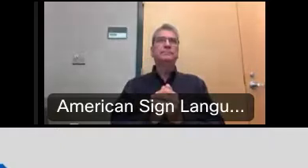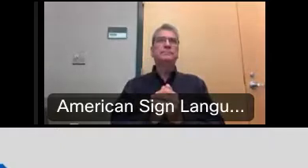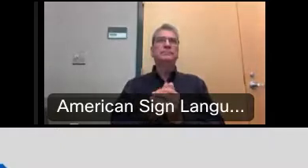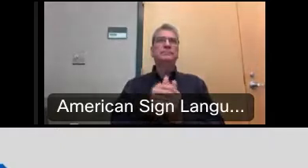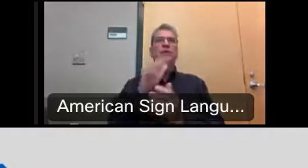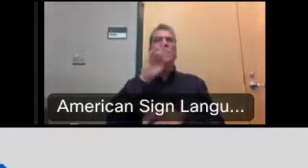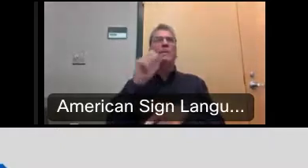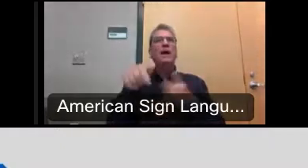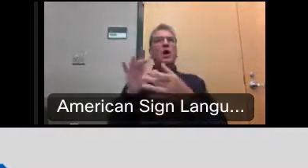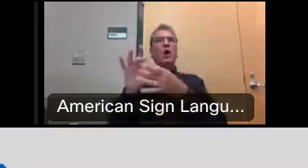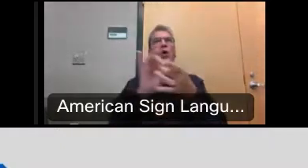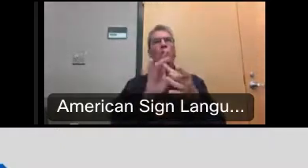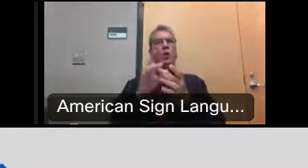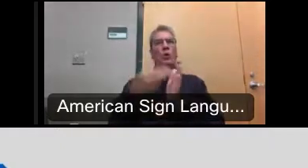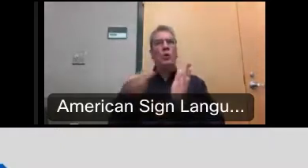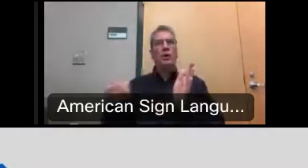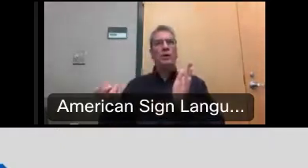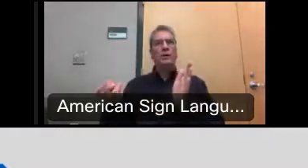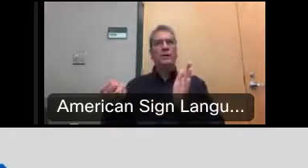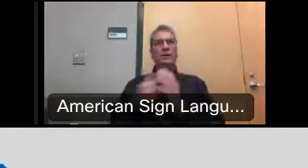resources. resources This is a great example.